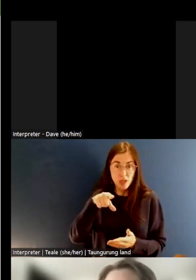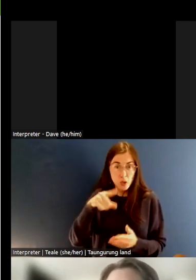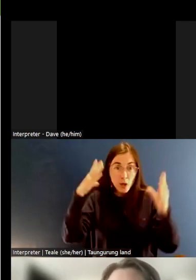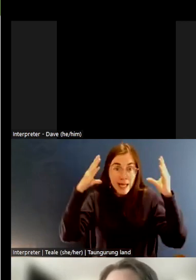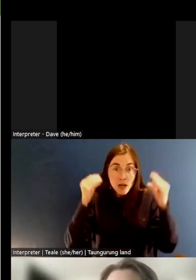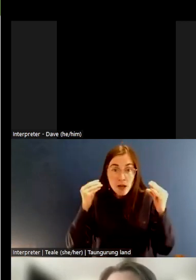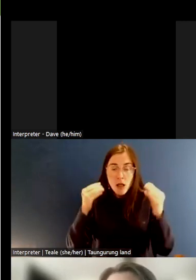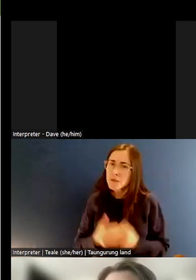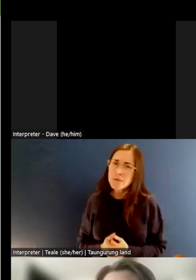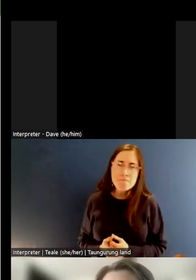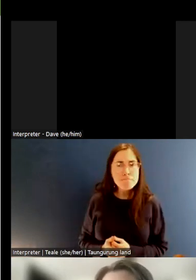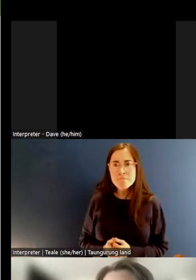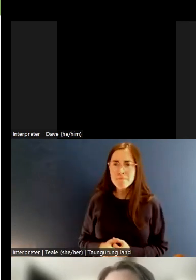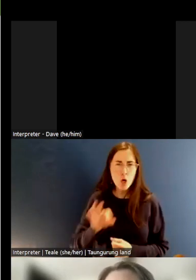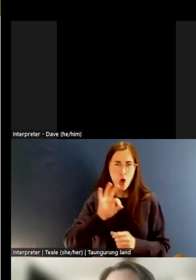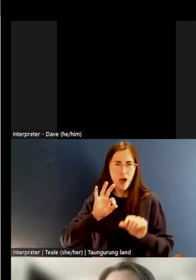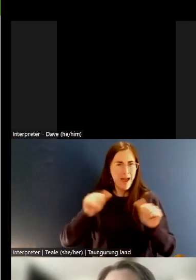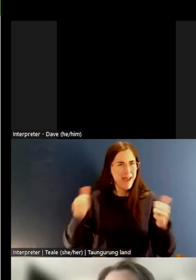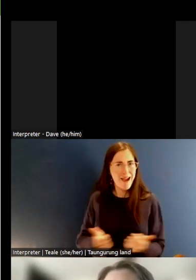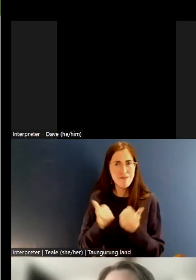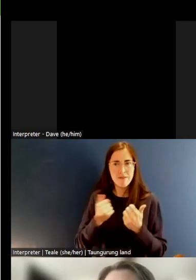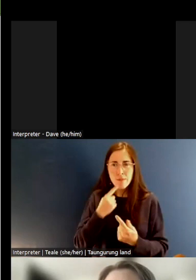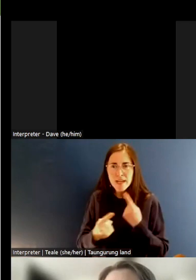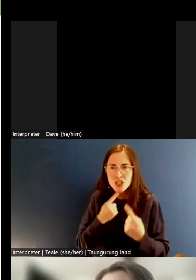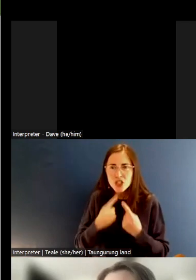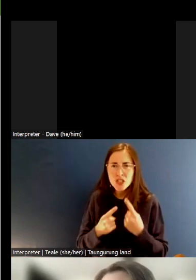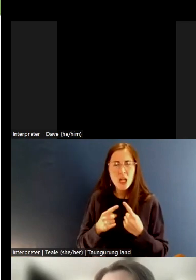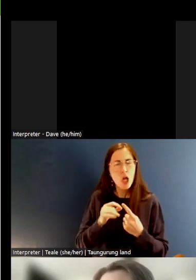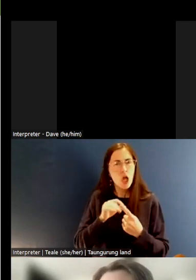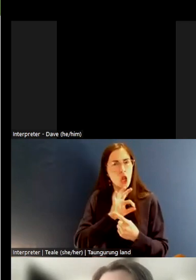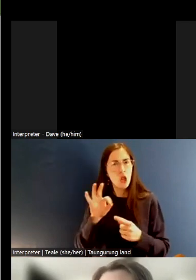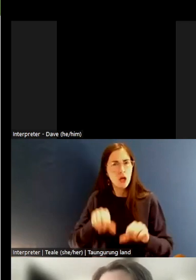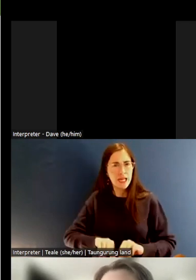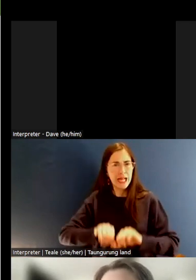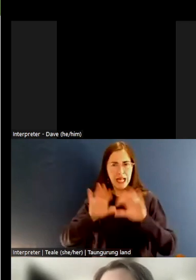or it doesn't seem what they know about the functional changes it might cause,